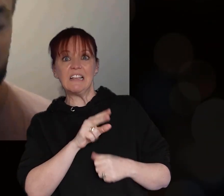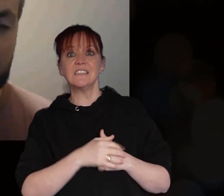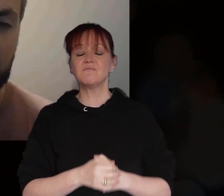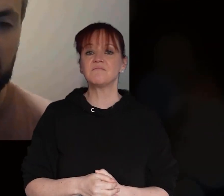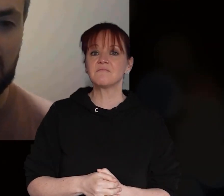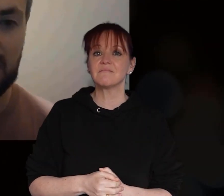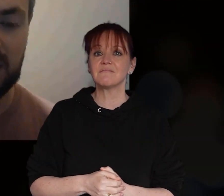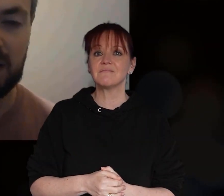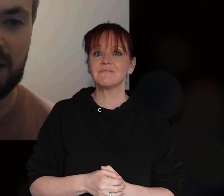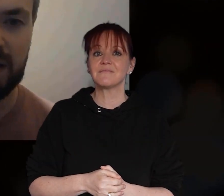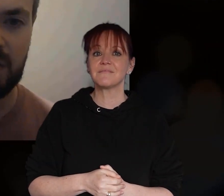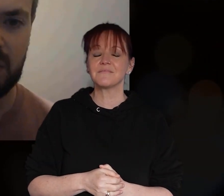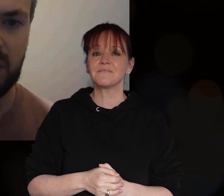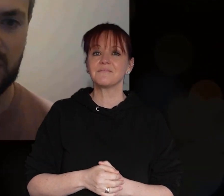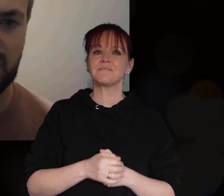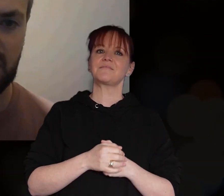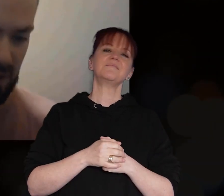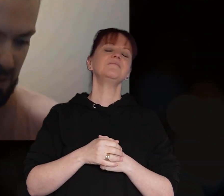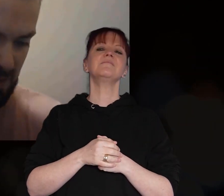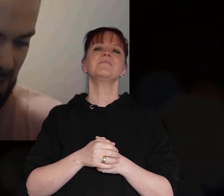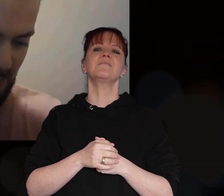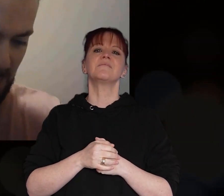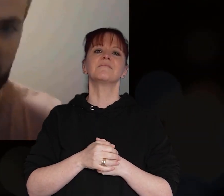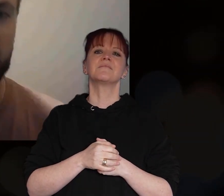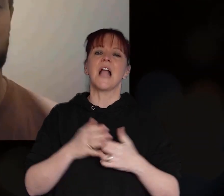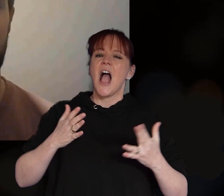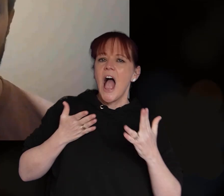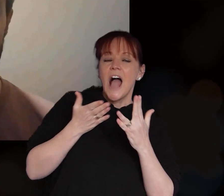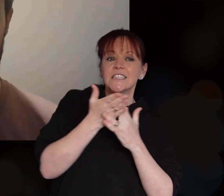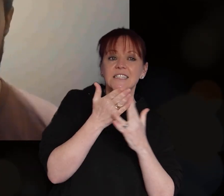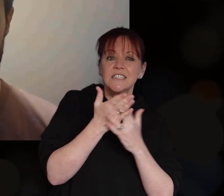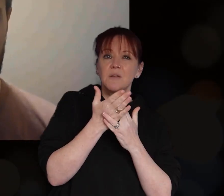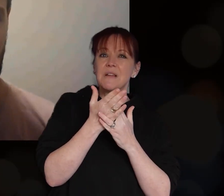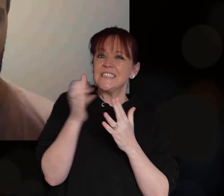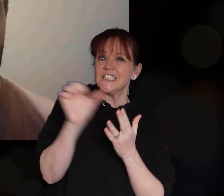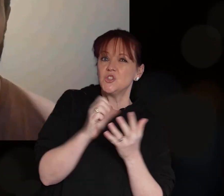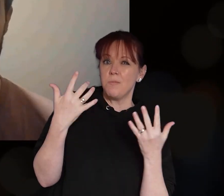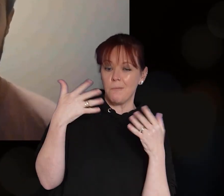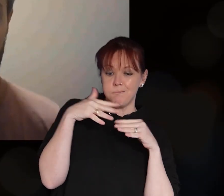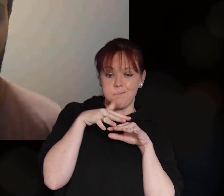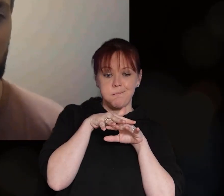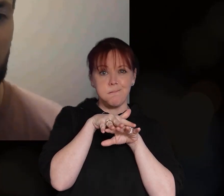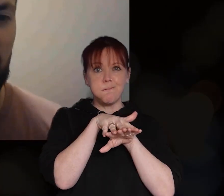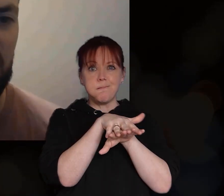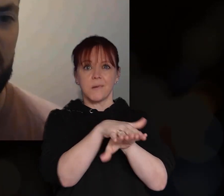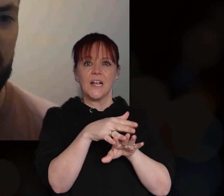Accessibility is not just a separate part of the game's design but rather a key part of it.